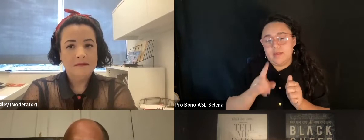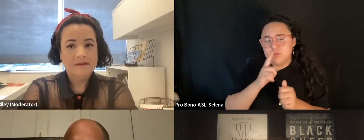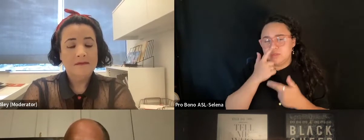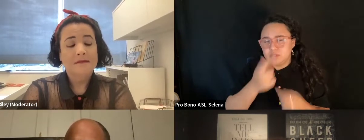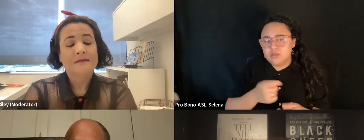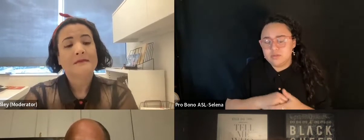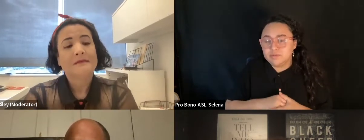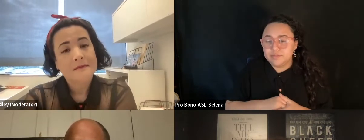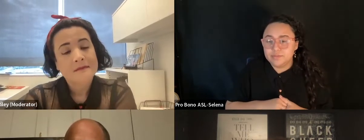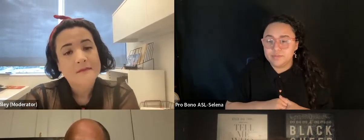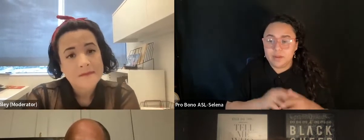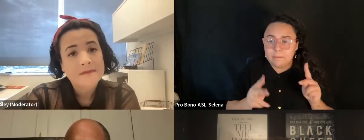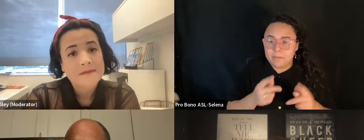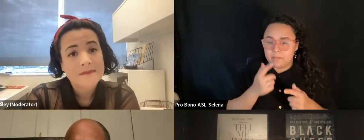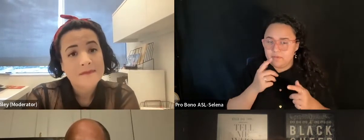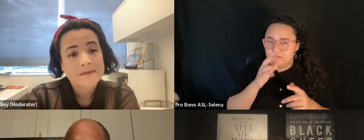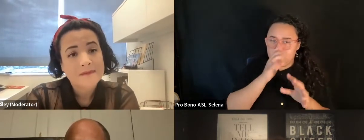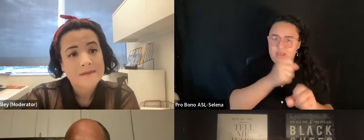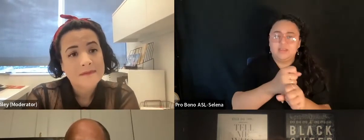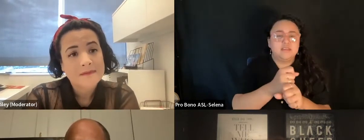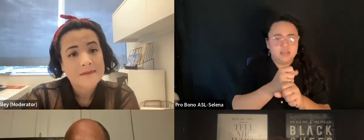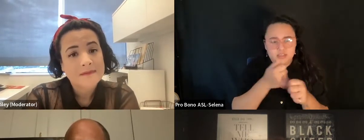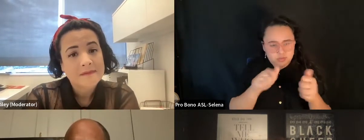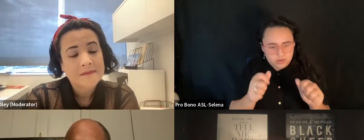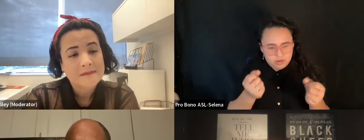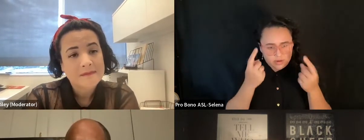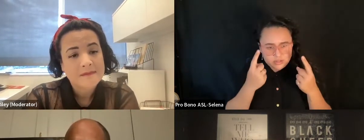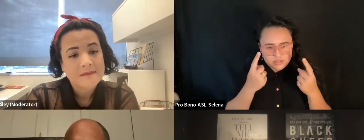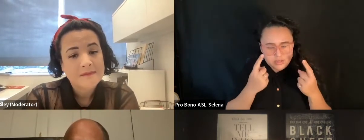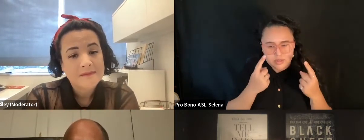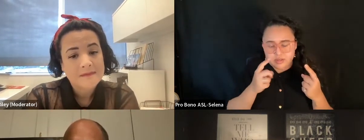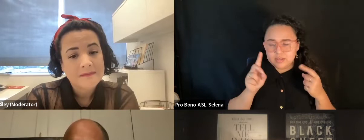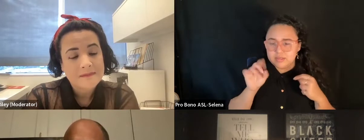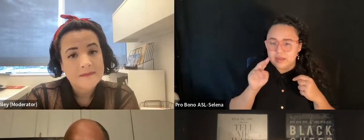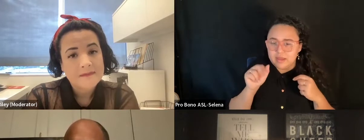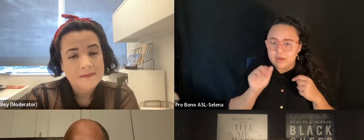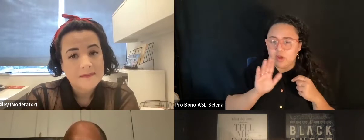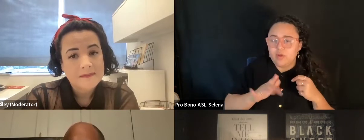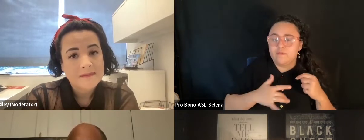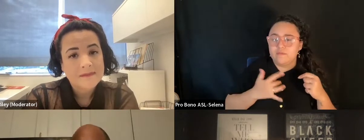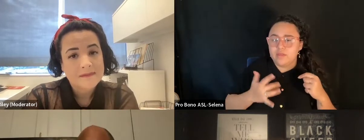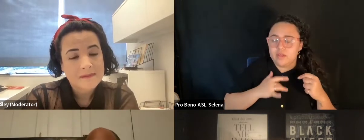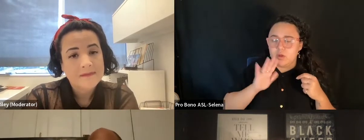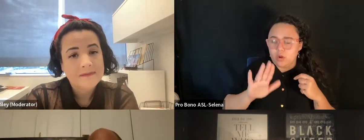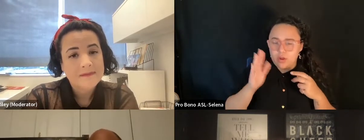know, Diana's feelings and thoughts. But it does, I guess, it does inevitably involves speculation.